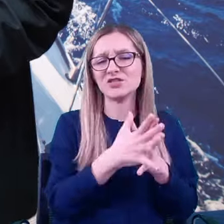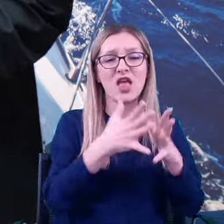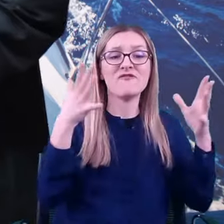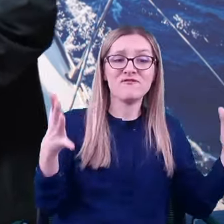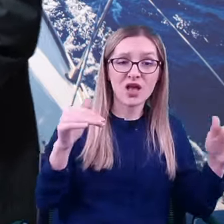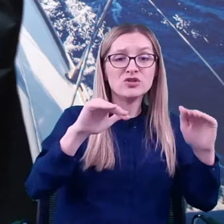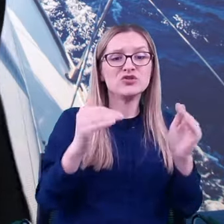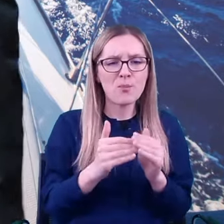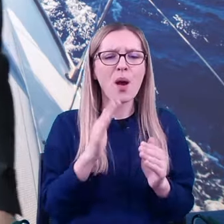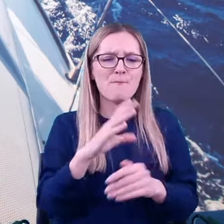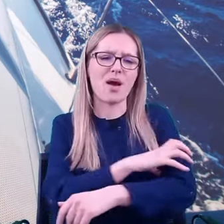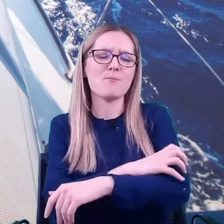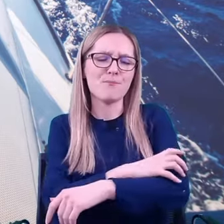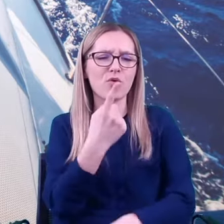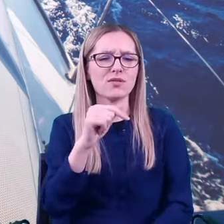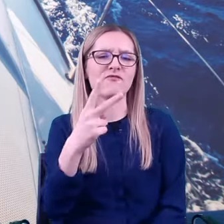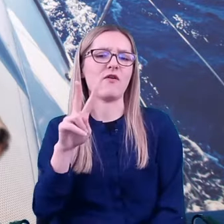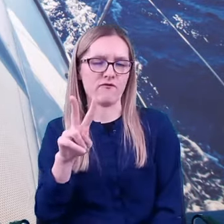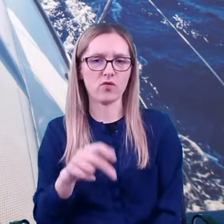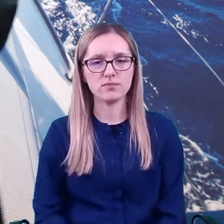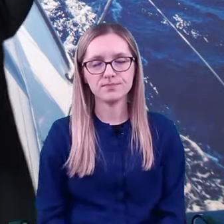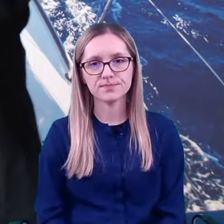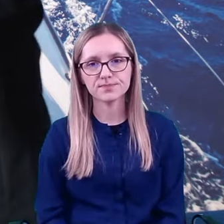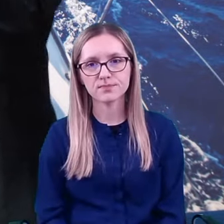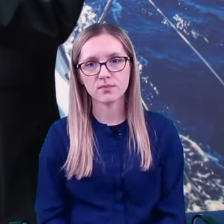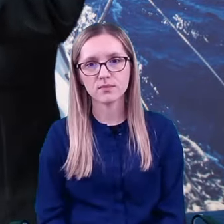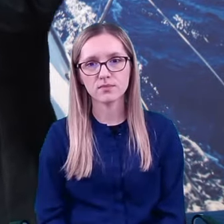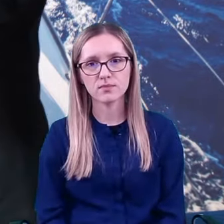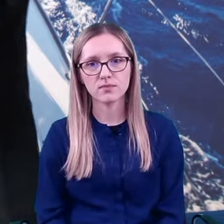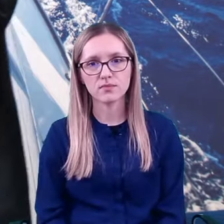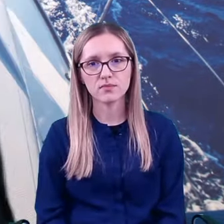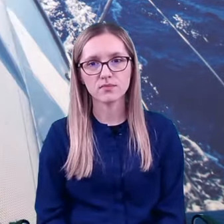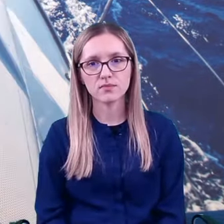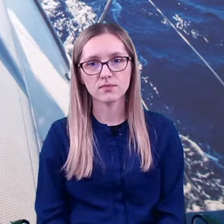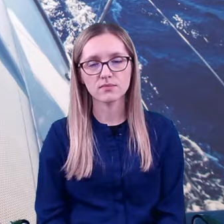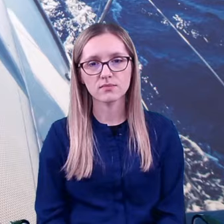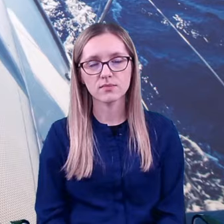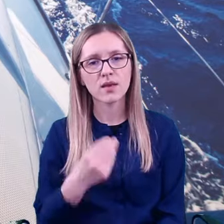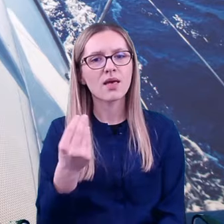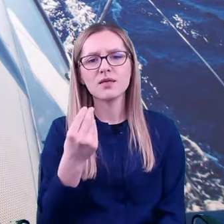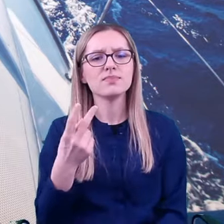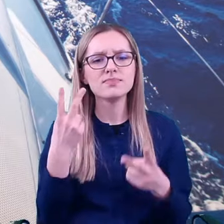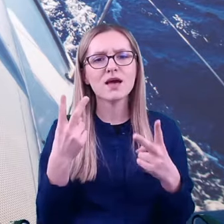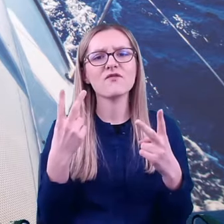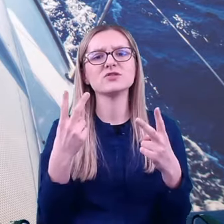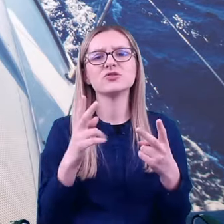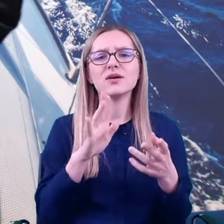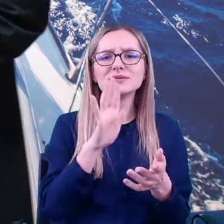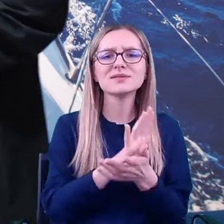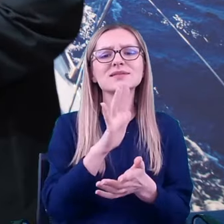a single cell has the potential of 1.2V, The key feature that helps us characterize a fuel cell